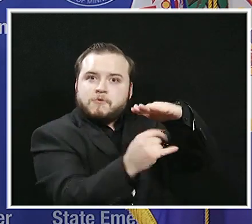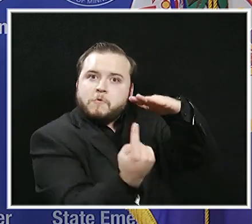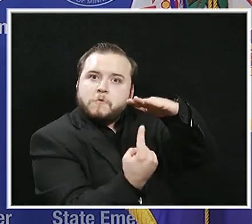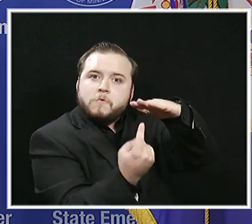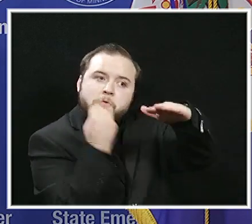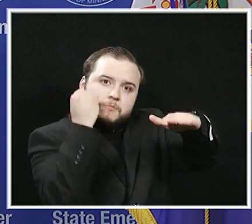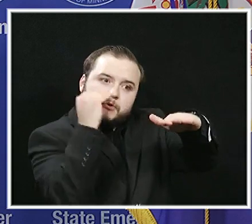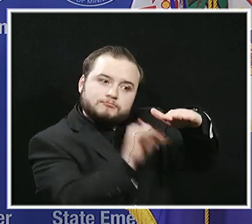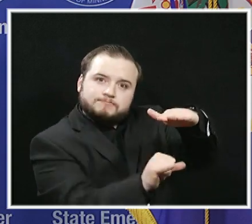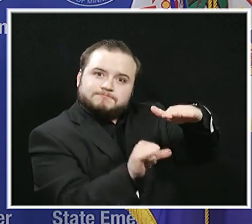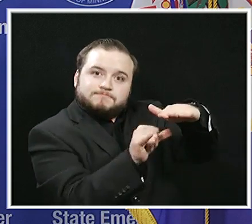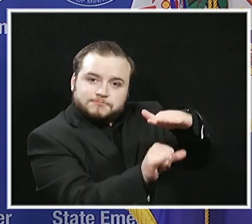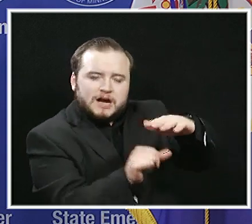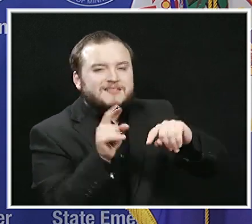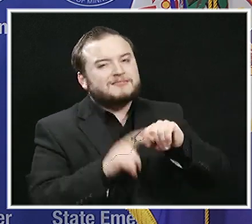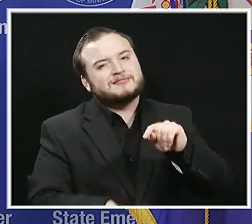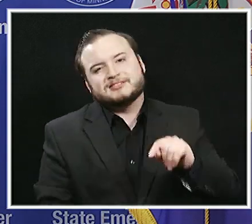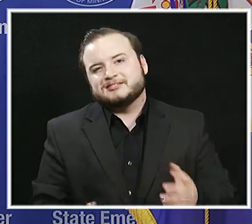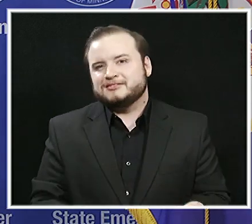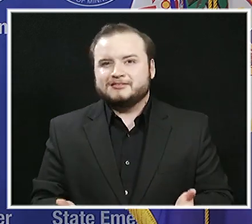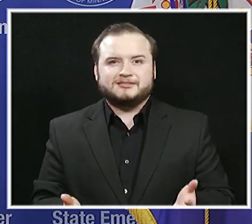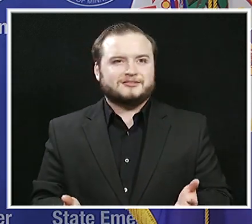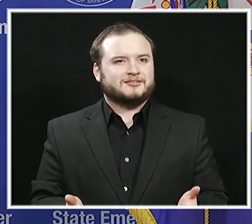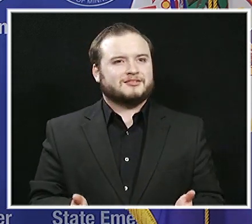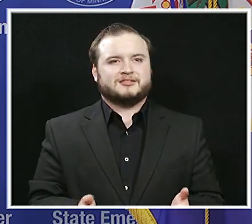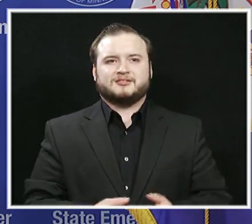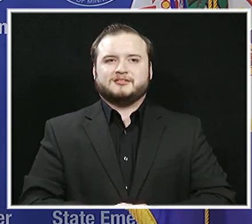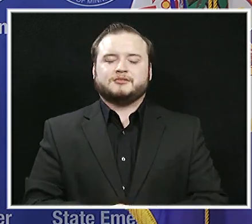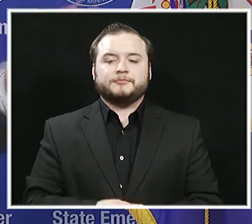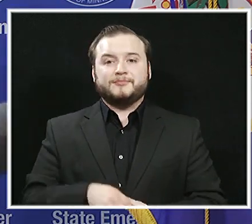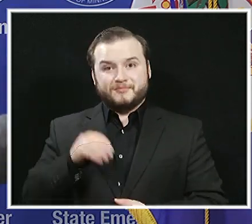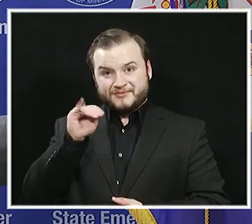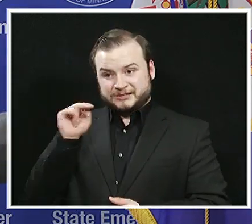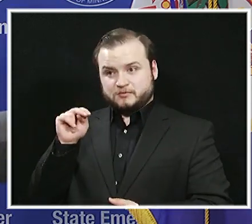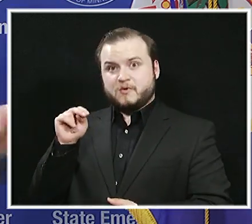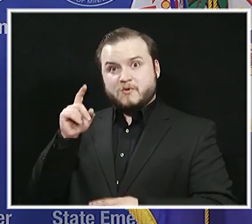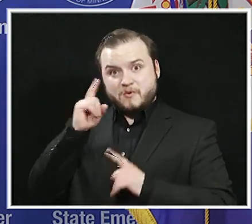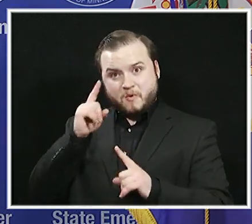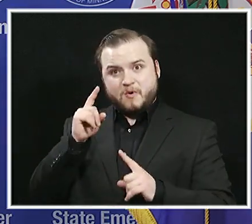until we get therapeutics and vaccines, and I'll continue to